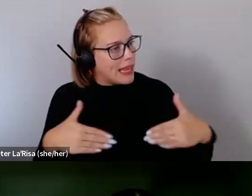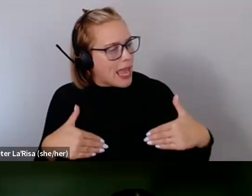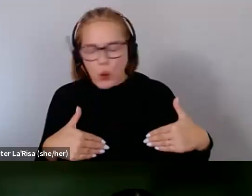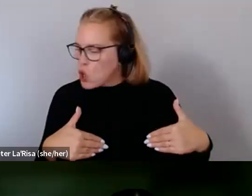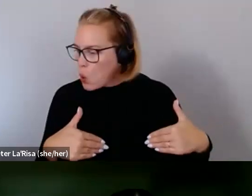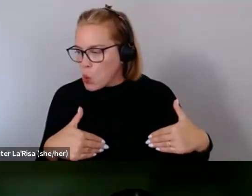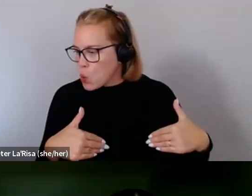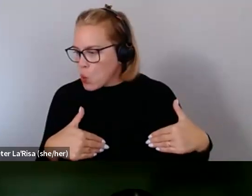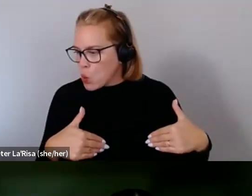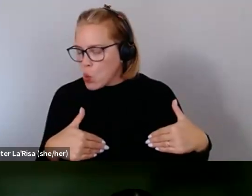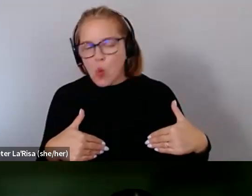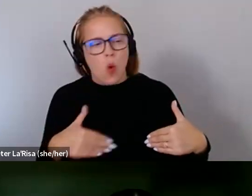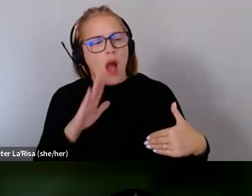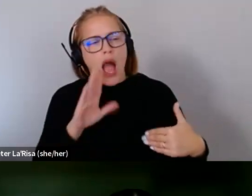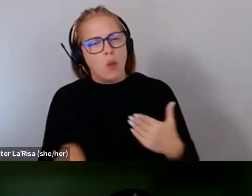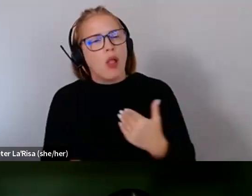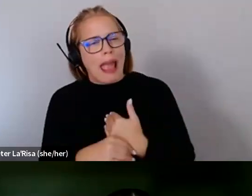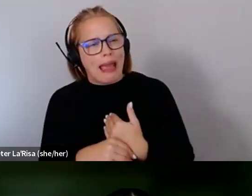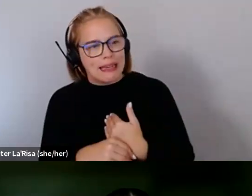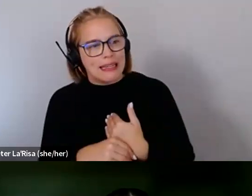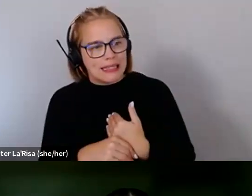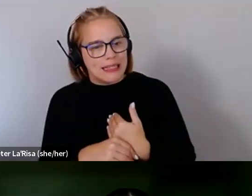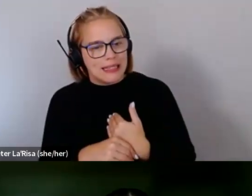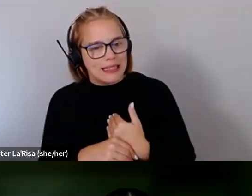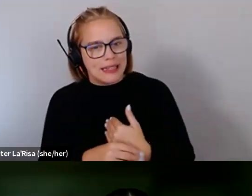I did, here, by Cheryl Marie Wade.